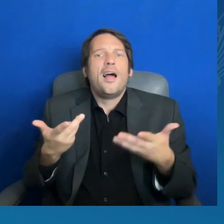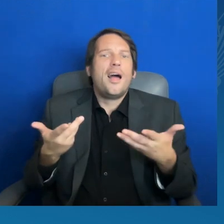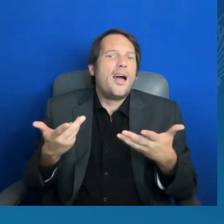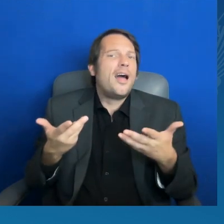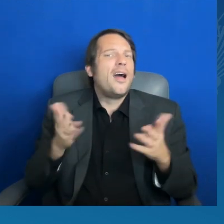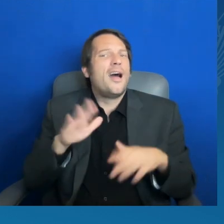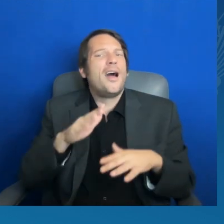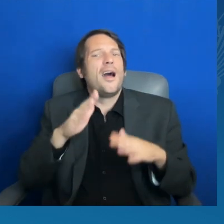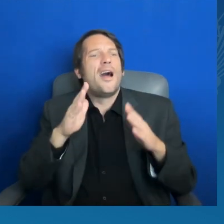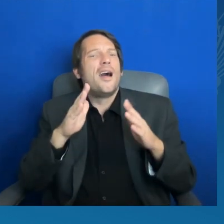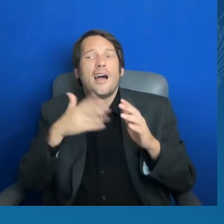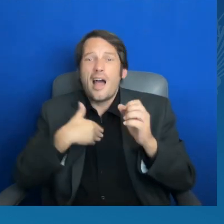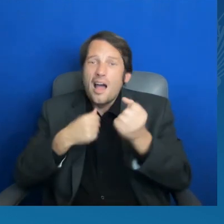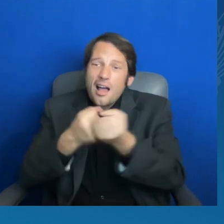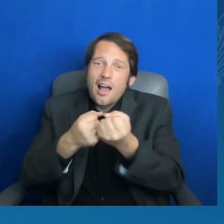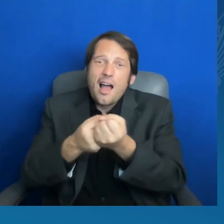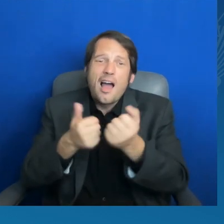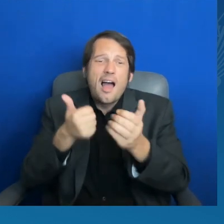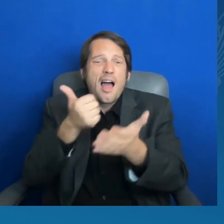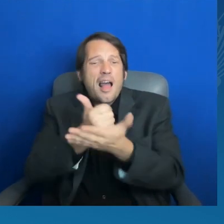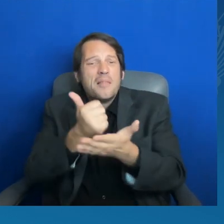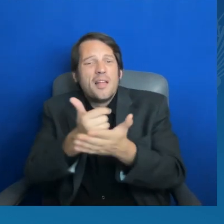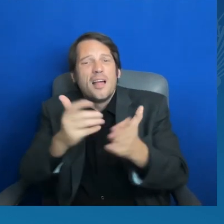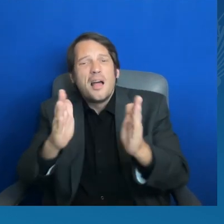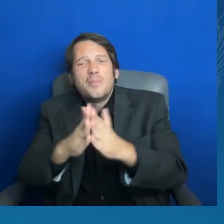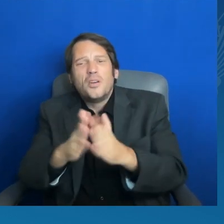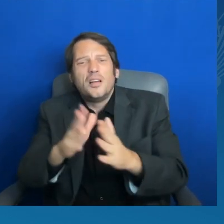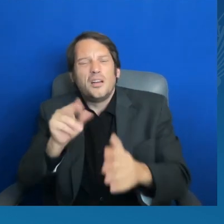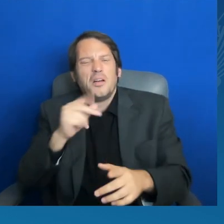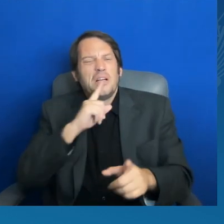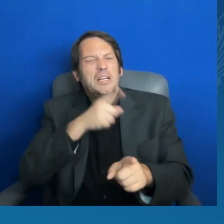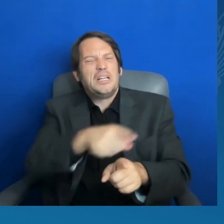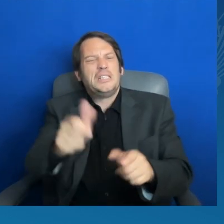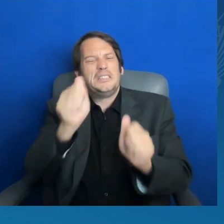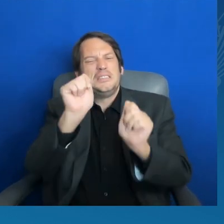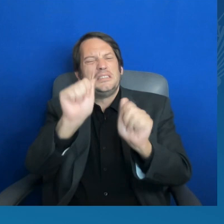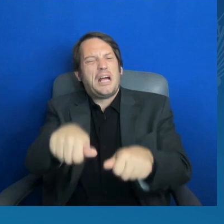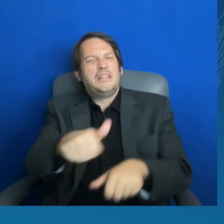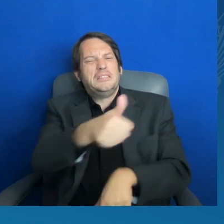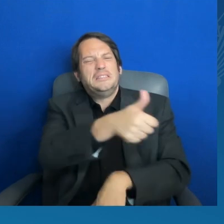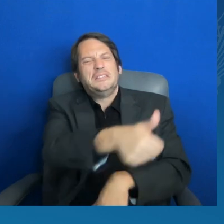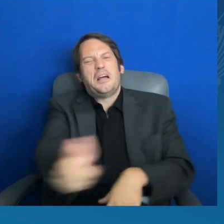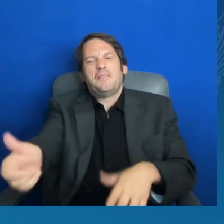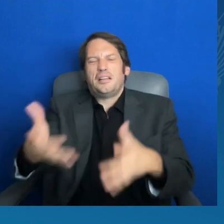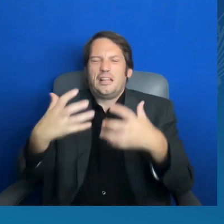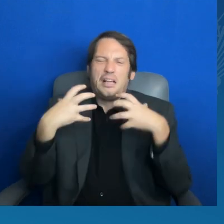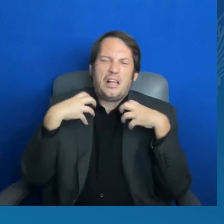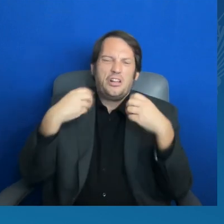I used to go and visit with the -- it was initially called the Mothers of Homicide Victims,